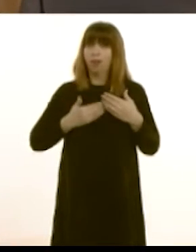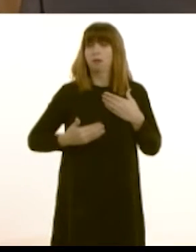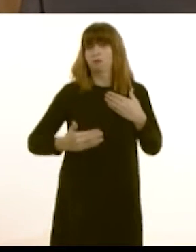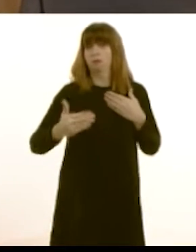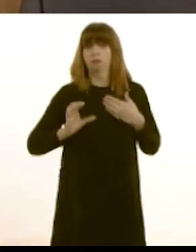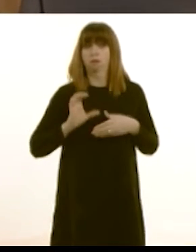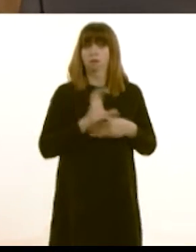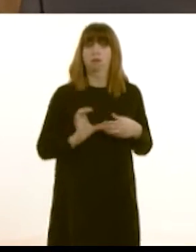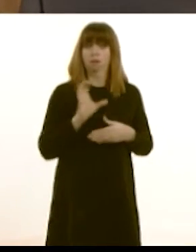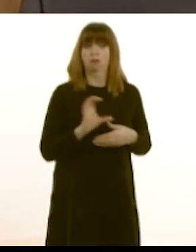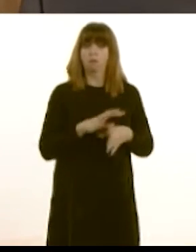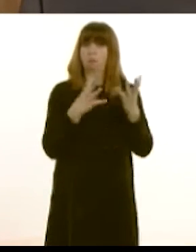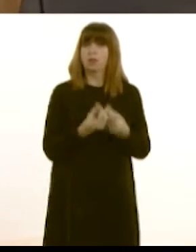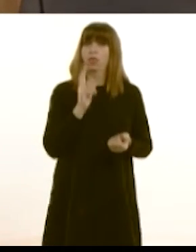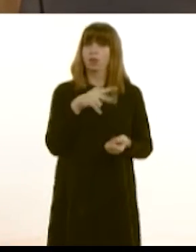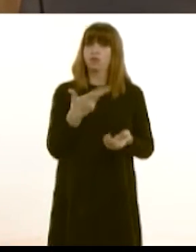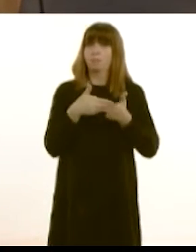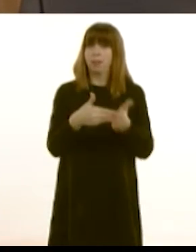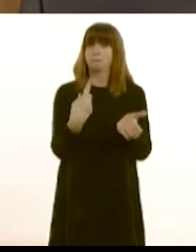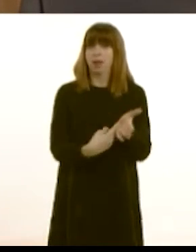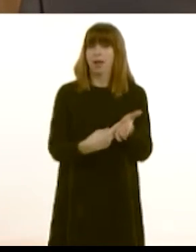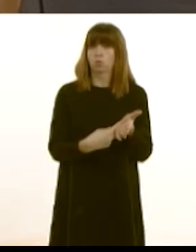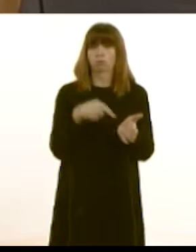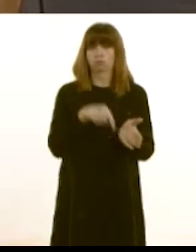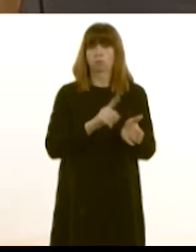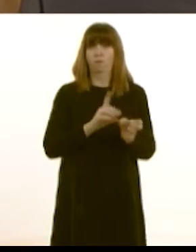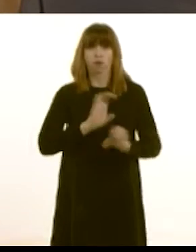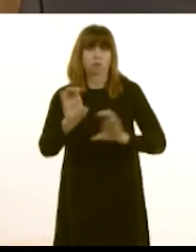risk management in west Wales to help build resilience to flooding.